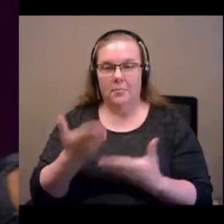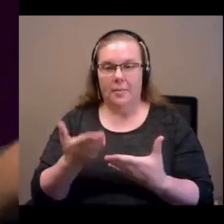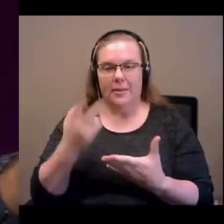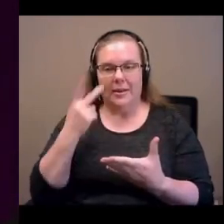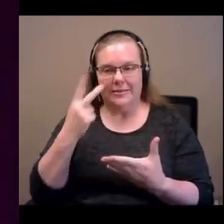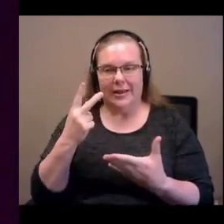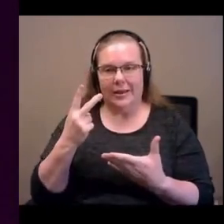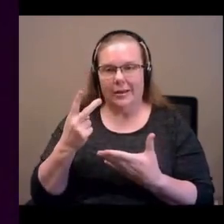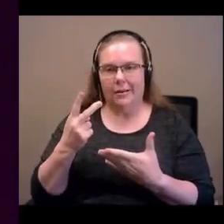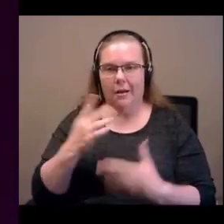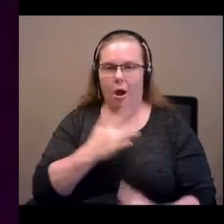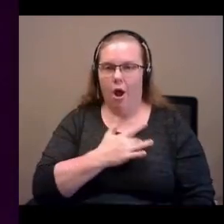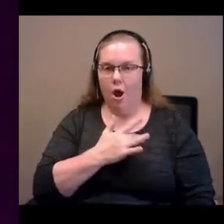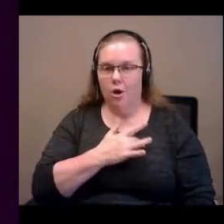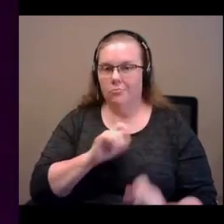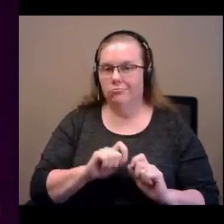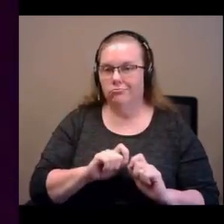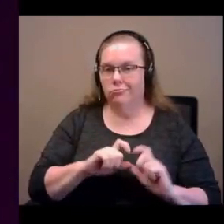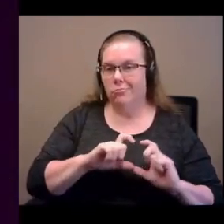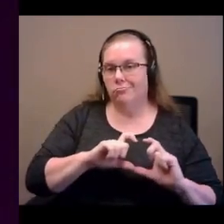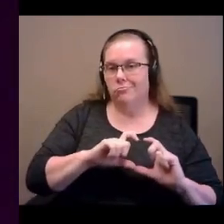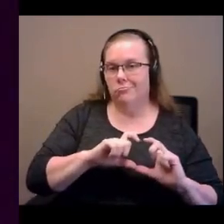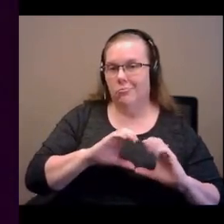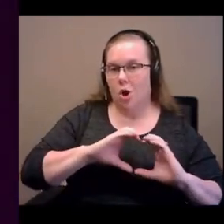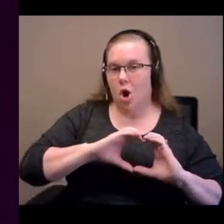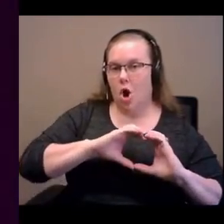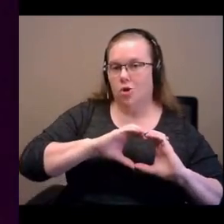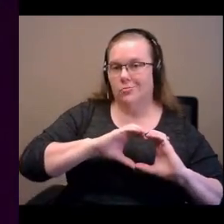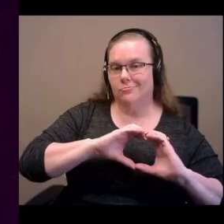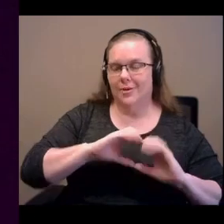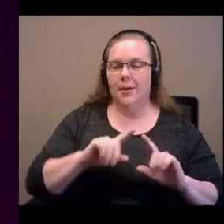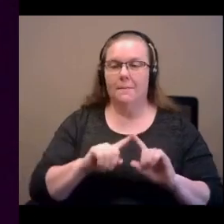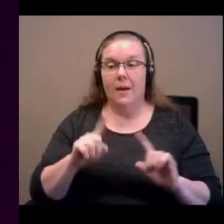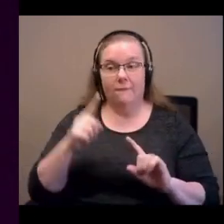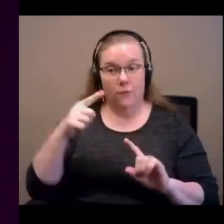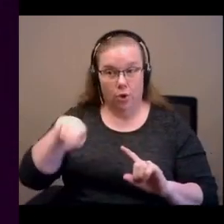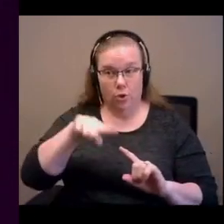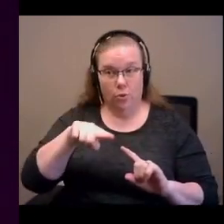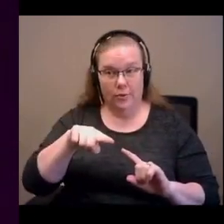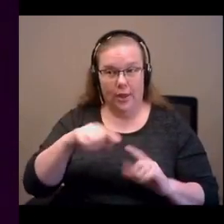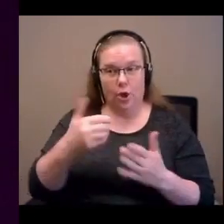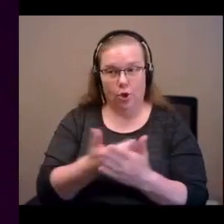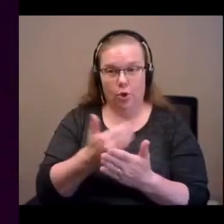come up in a minute, while I keep yakking at you. But for those of you who are new, you belong here,